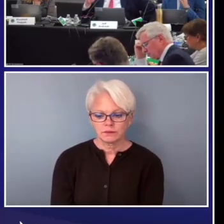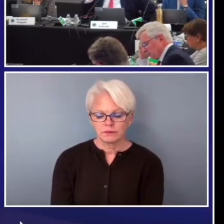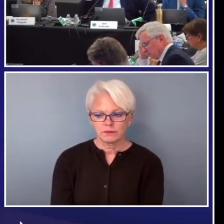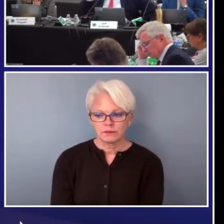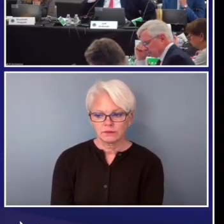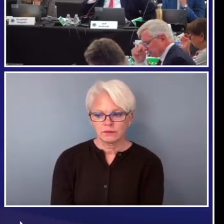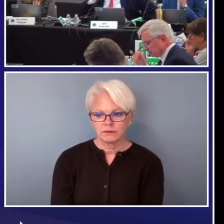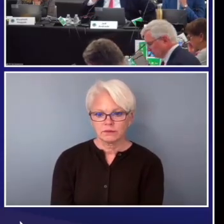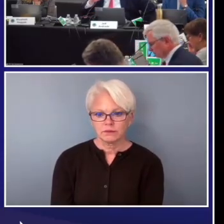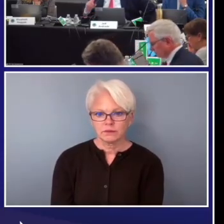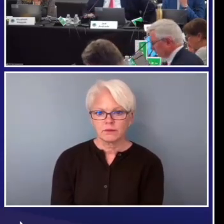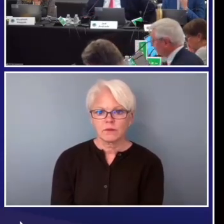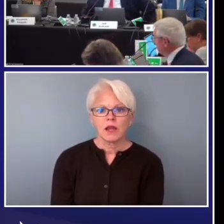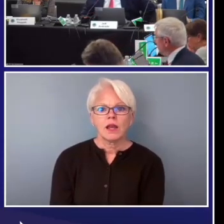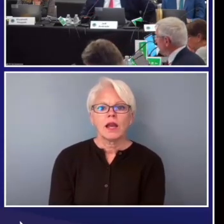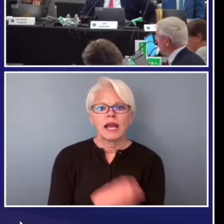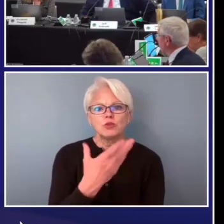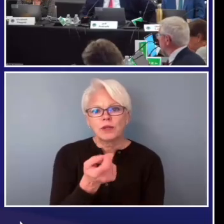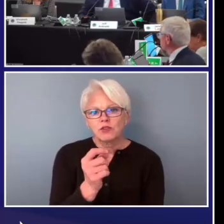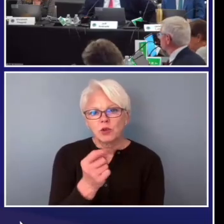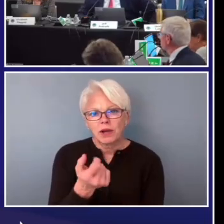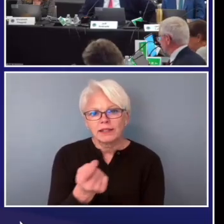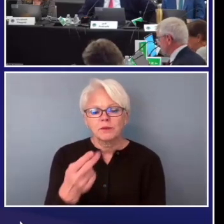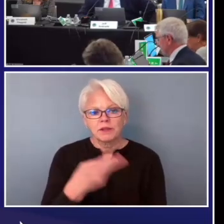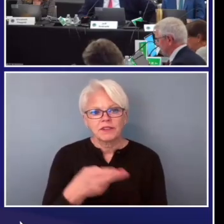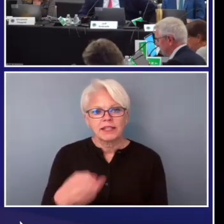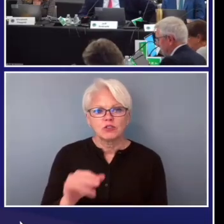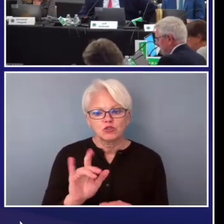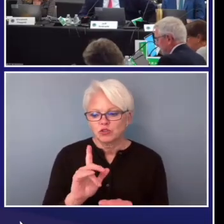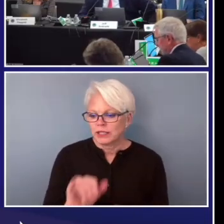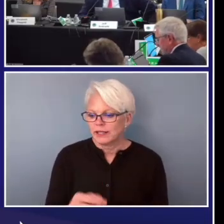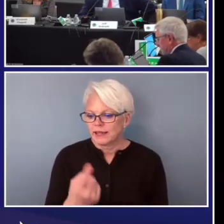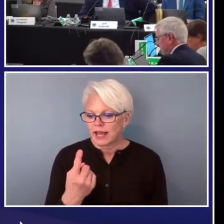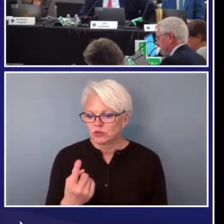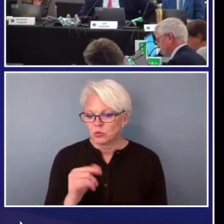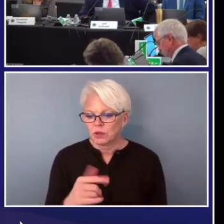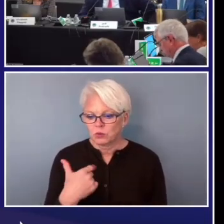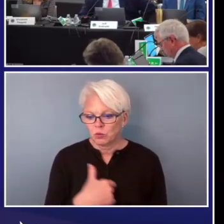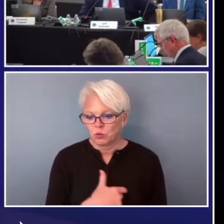And just for a little bit of history, um, this is one where uh, we went back and forth between